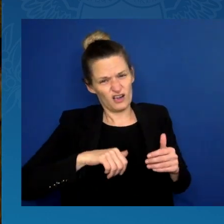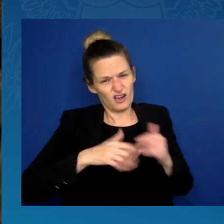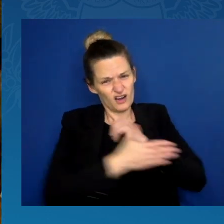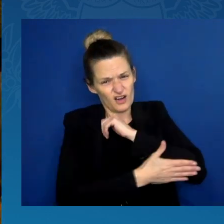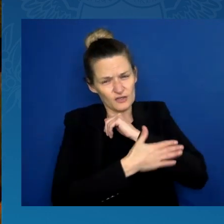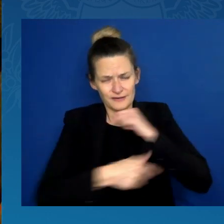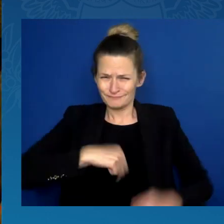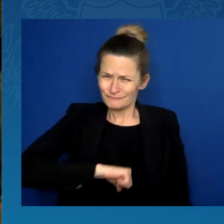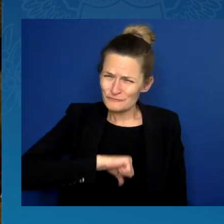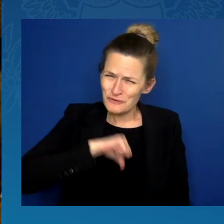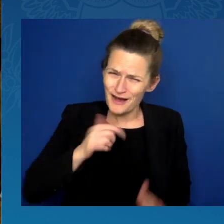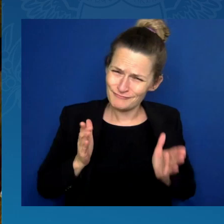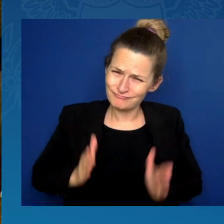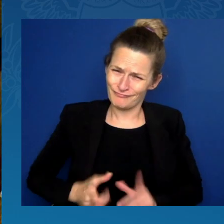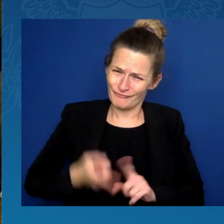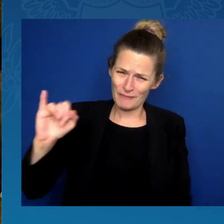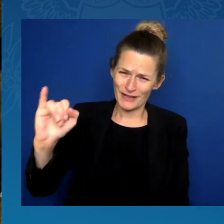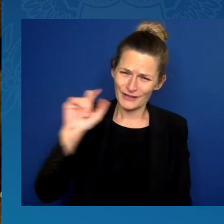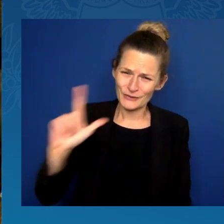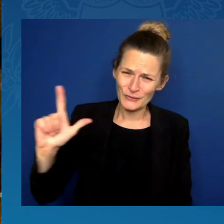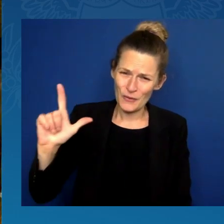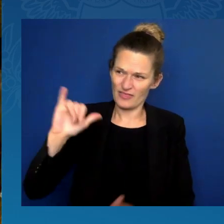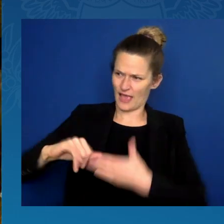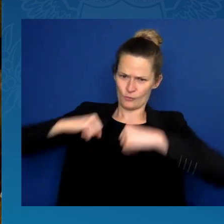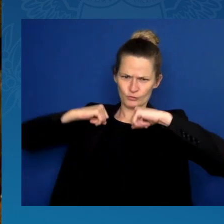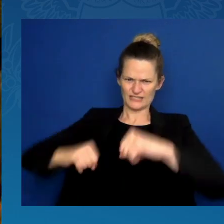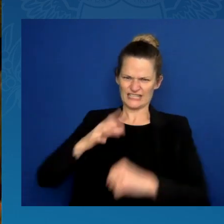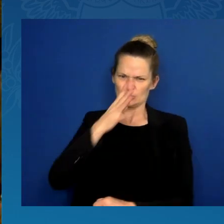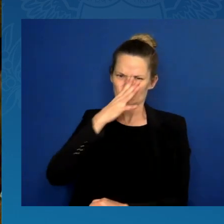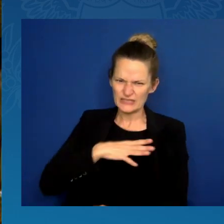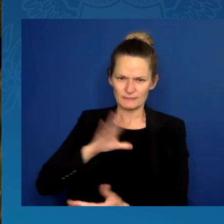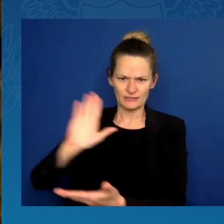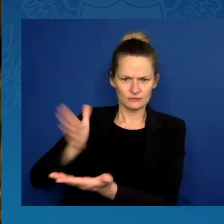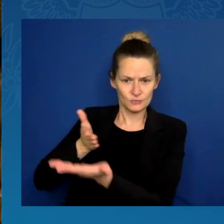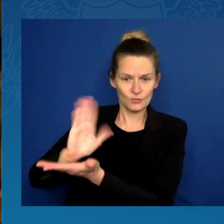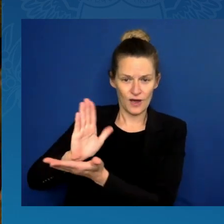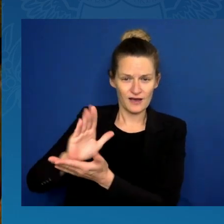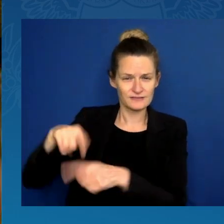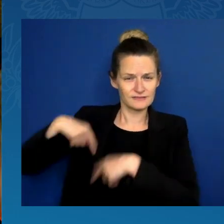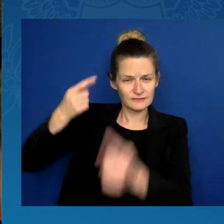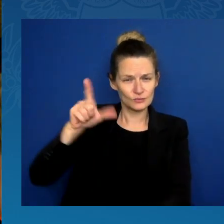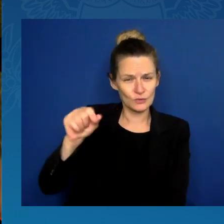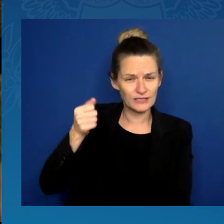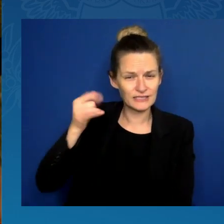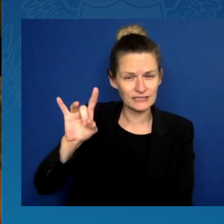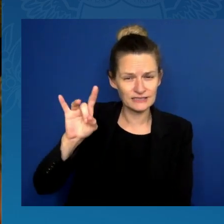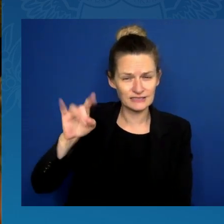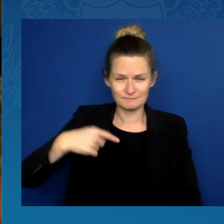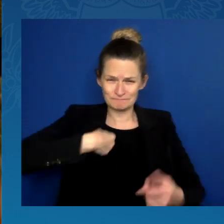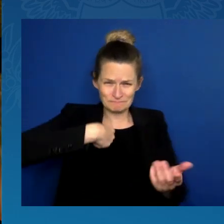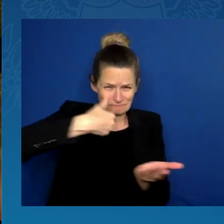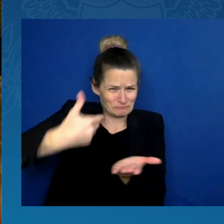In 2019, as a freshman lawmaker in the House, I was heavily involved in the passage of the Reproductive Health Act,